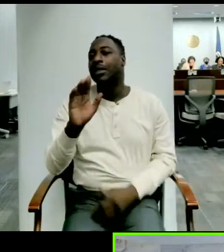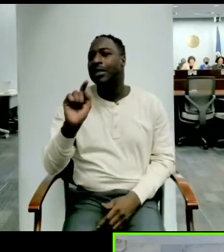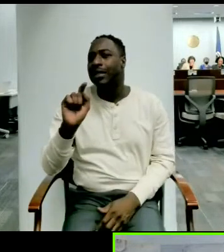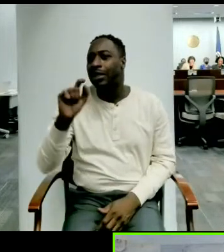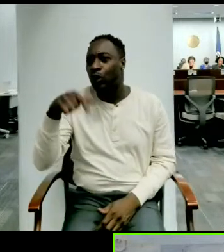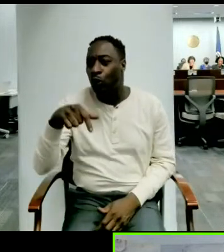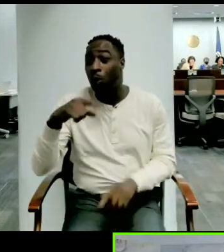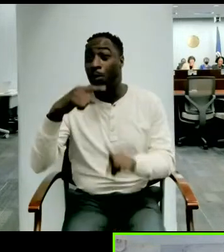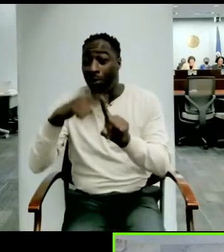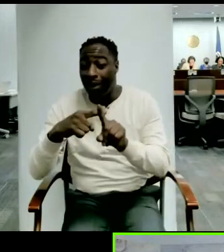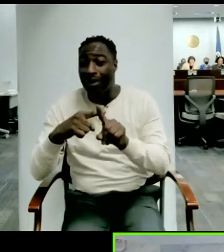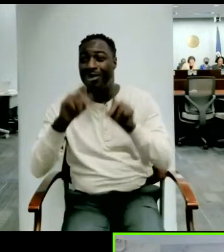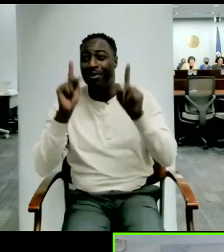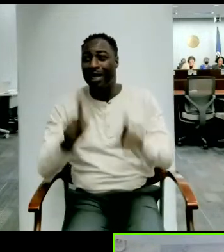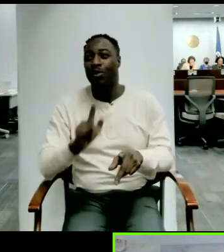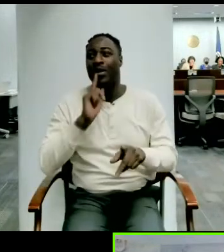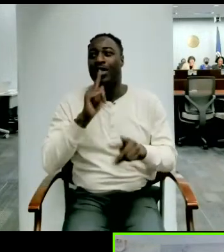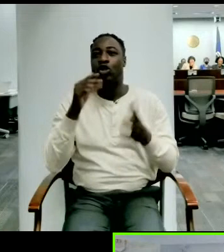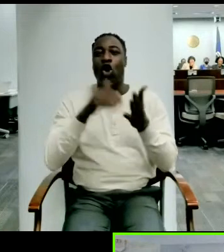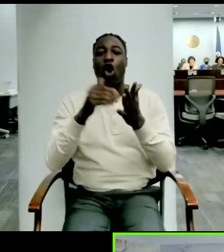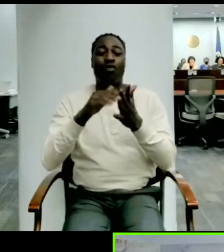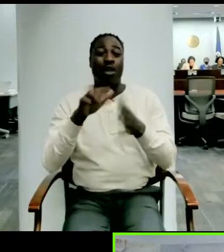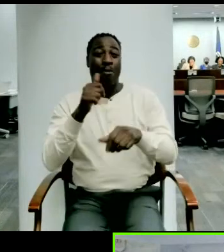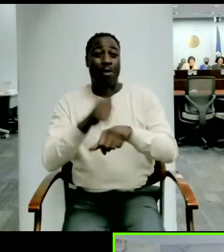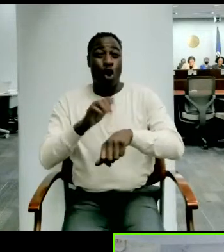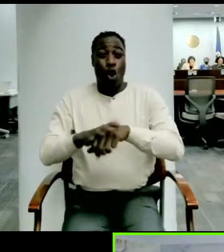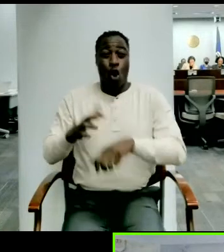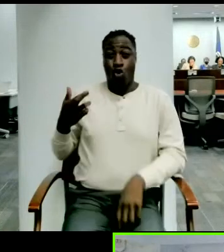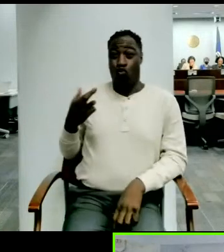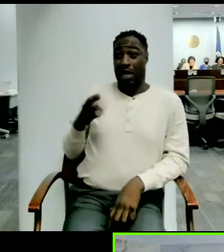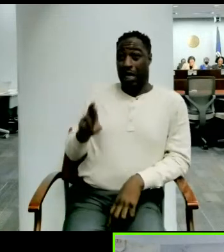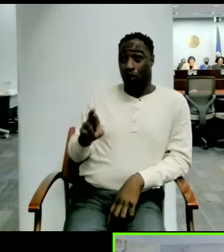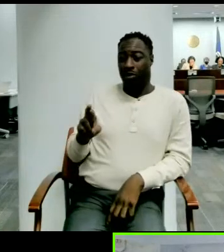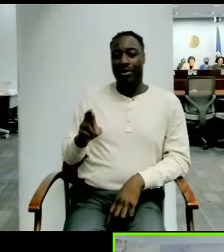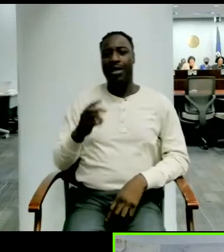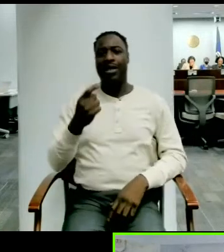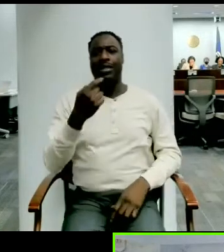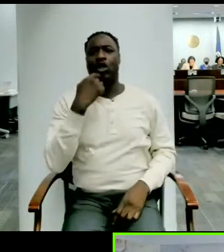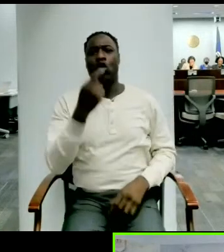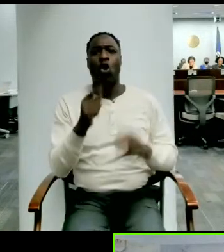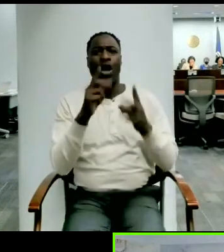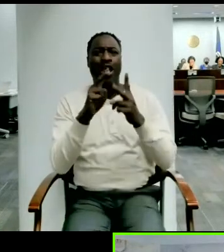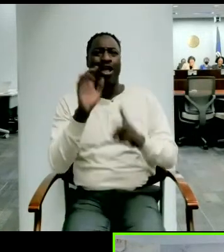is often based in religion. So they are told either that they are going to hell